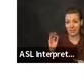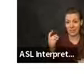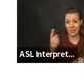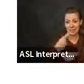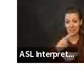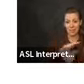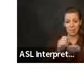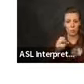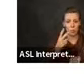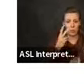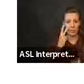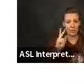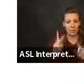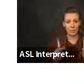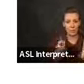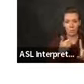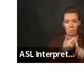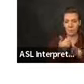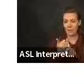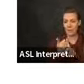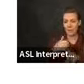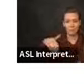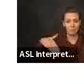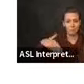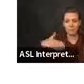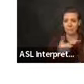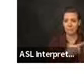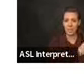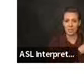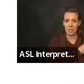that people who are unvaccinated are almost four times more likely to be